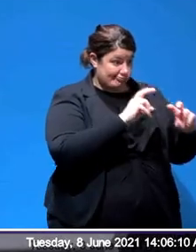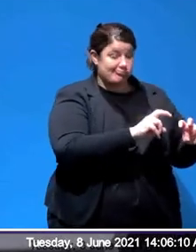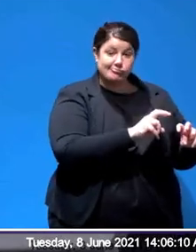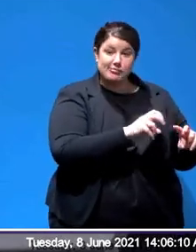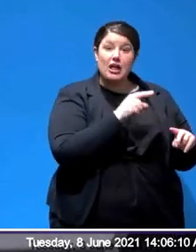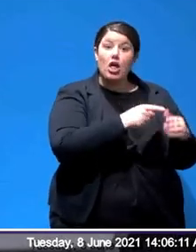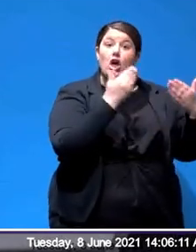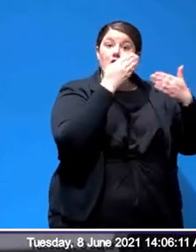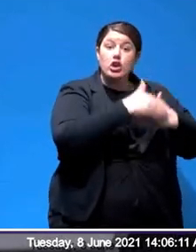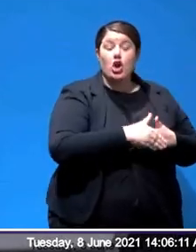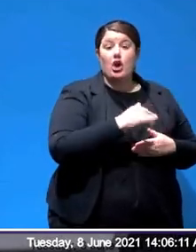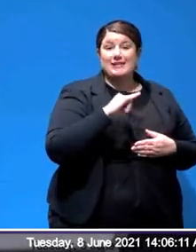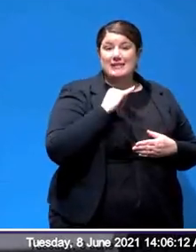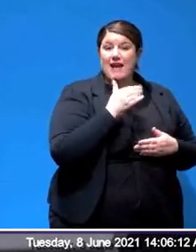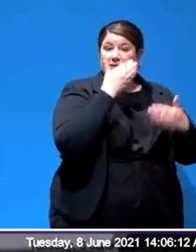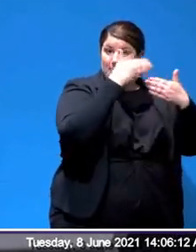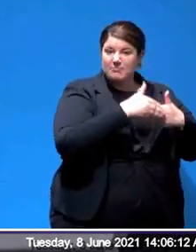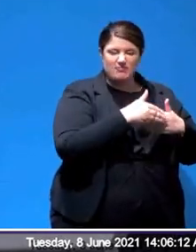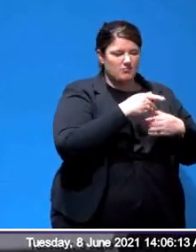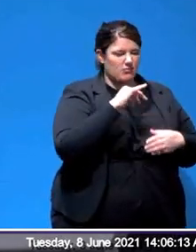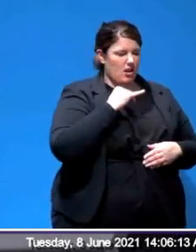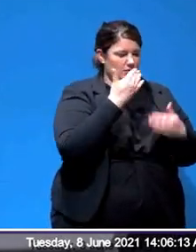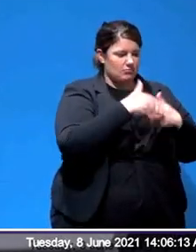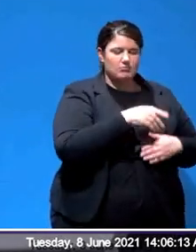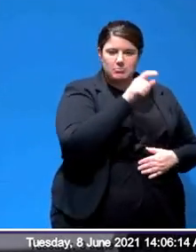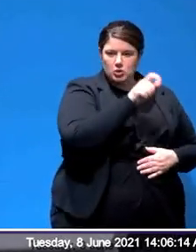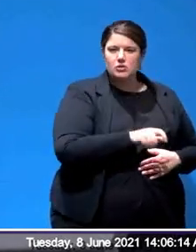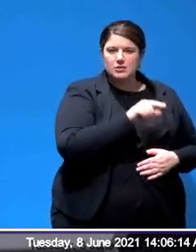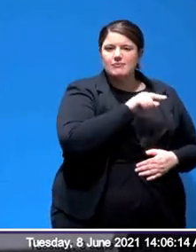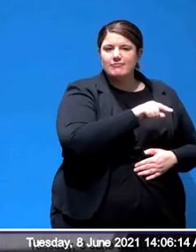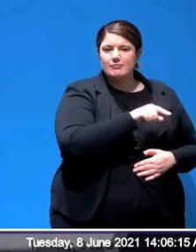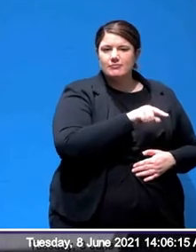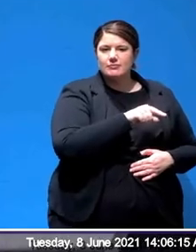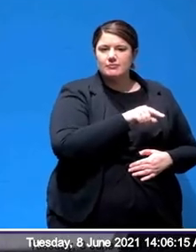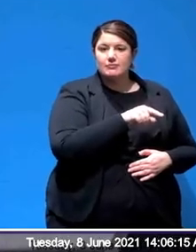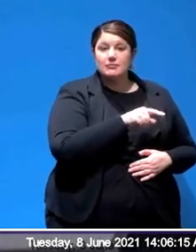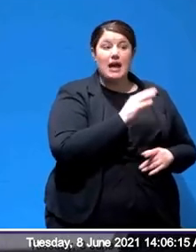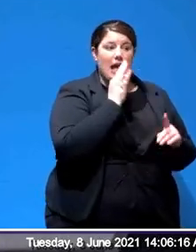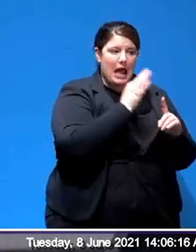staff member had asked the day staff to do it on their behalf,